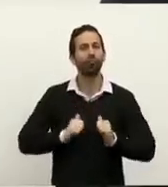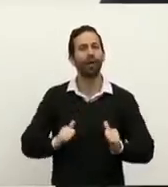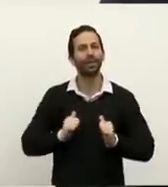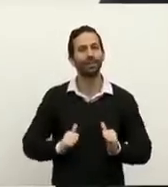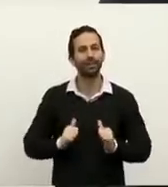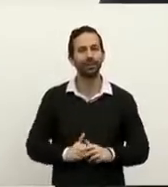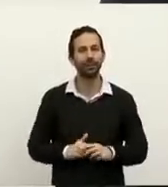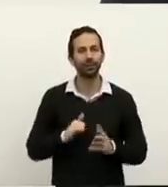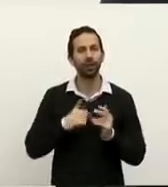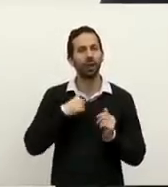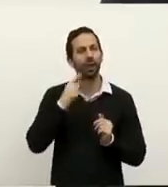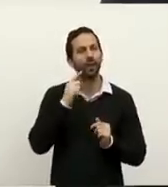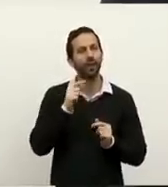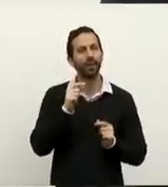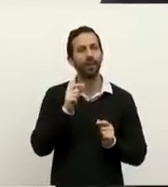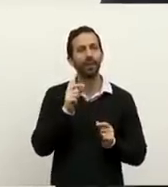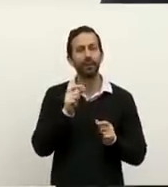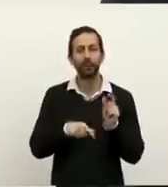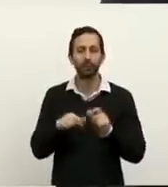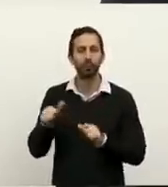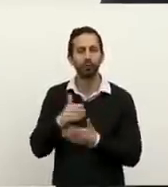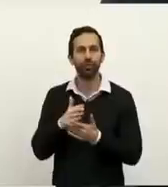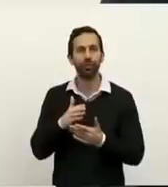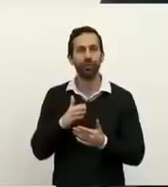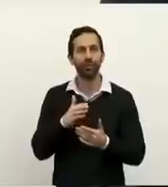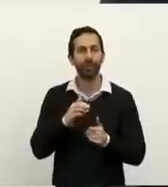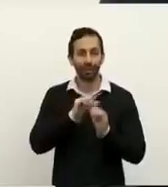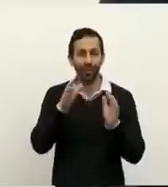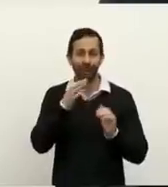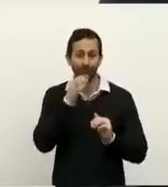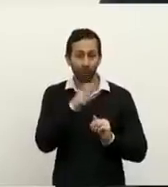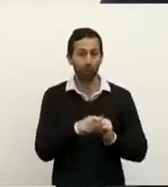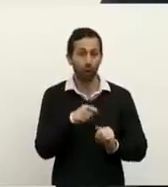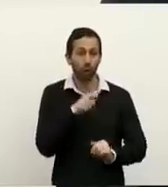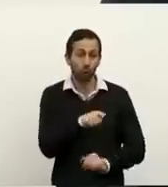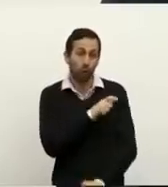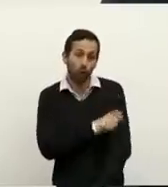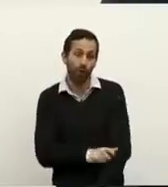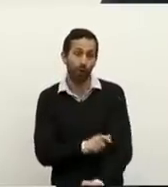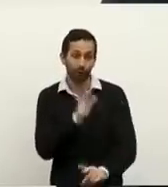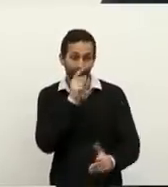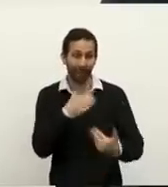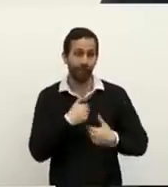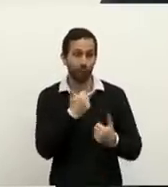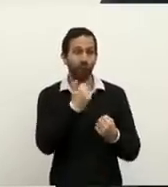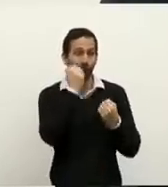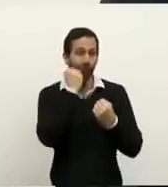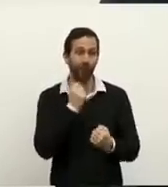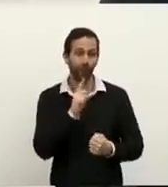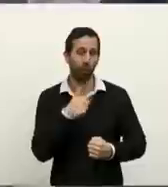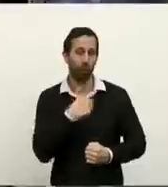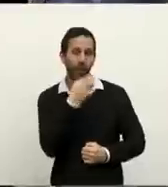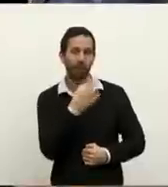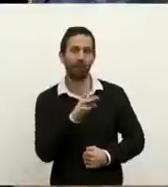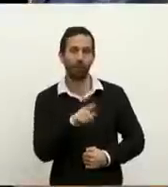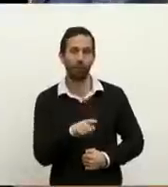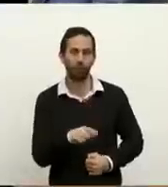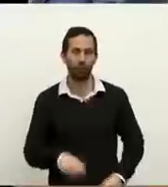So, I think participants should be really clear to ask the person they're going to work with, "Are you confident you can give me good evidence about what I'm there to ask."